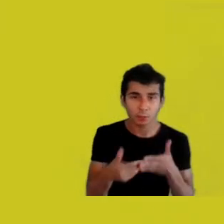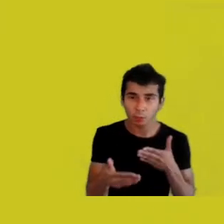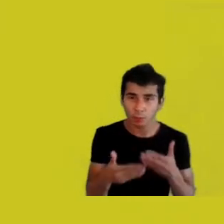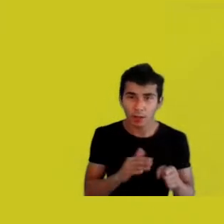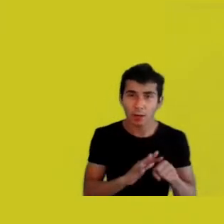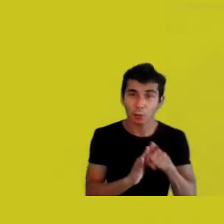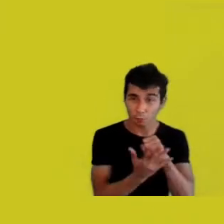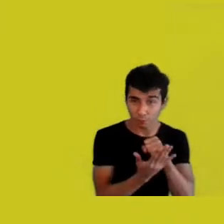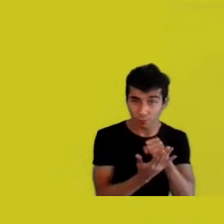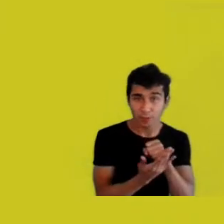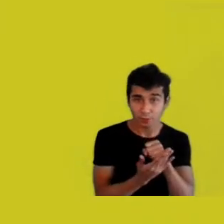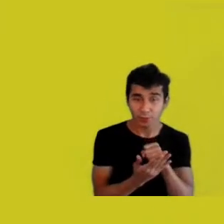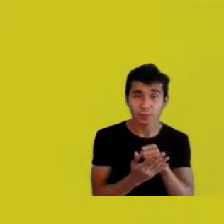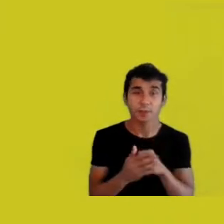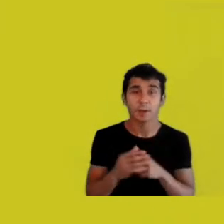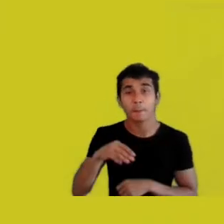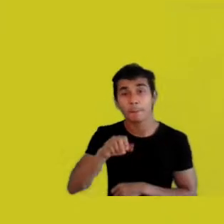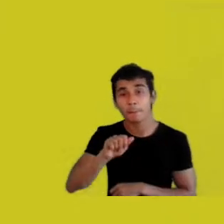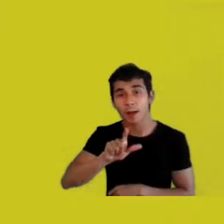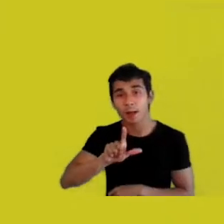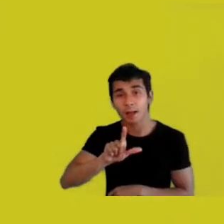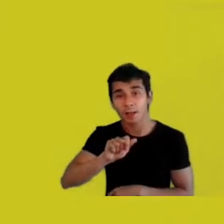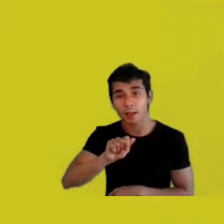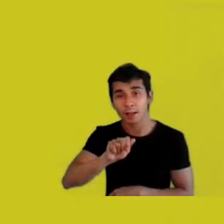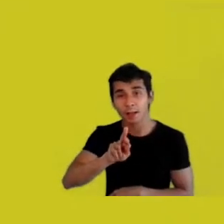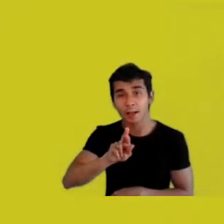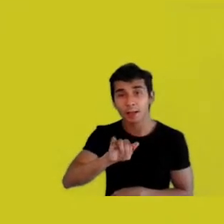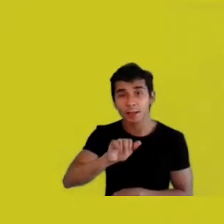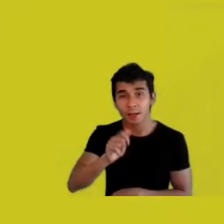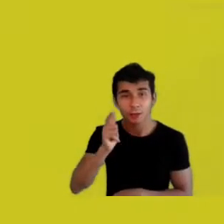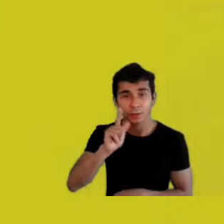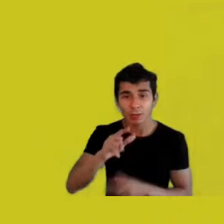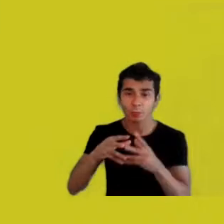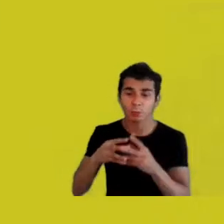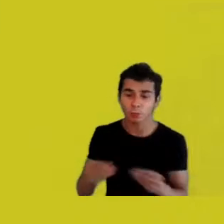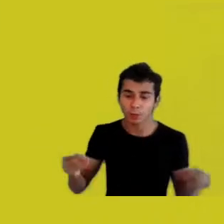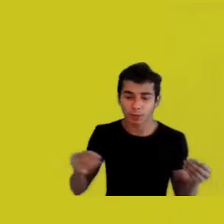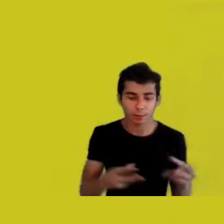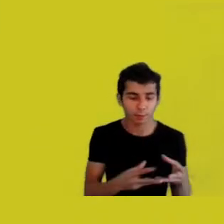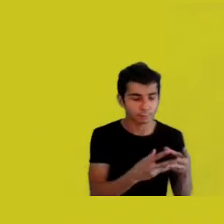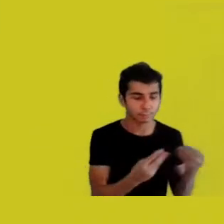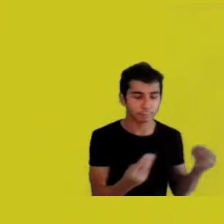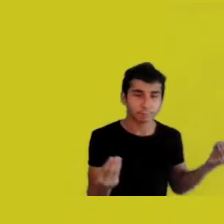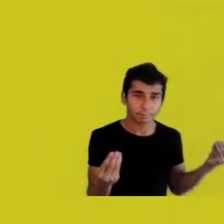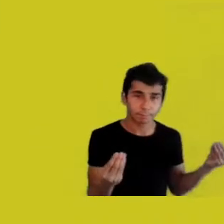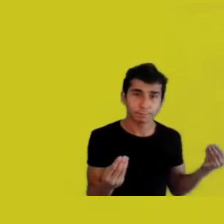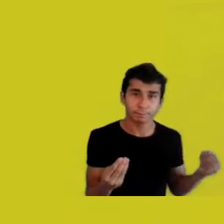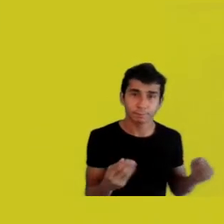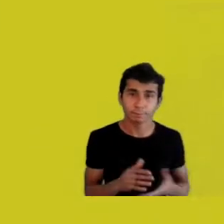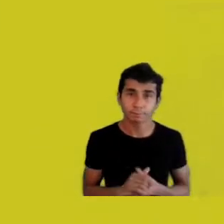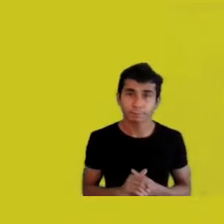That is, they are the effective operation mode of these shamans